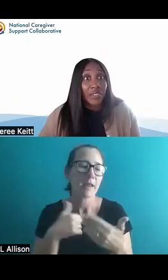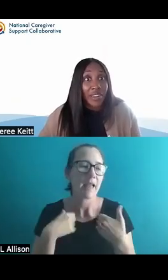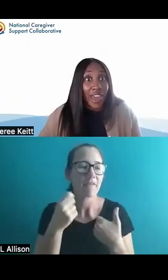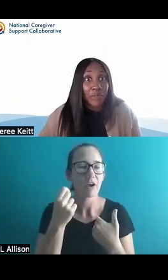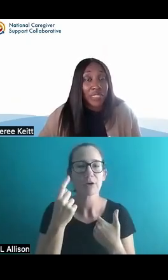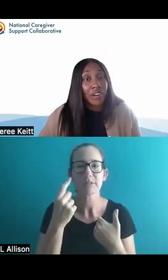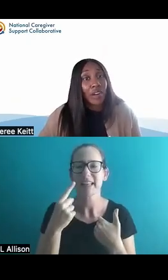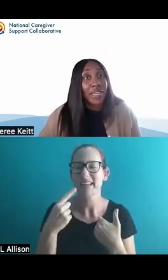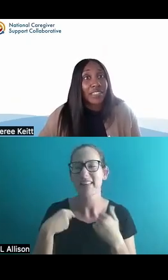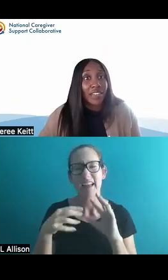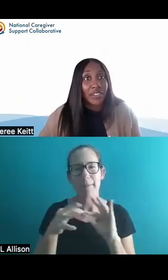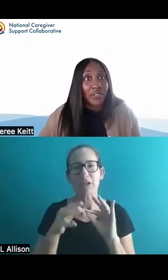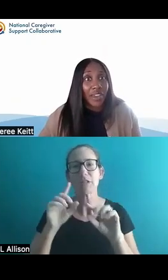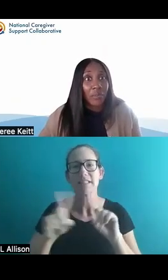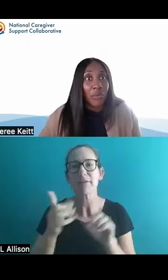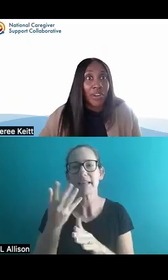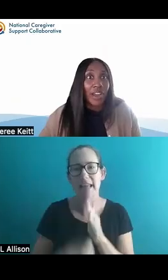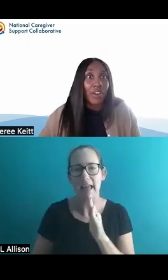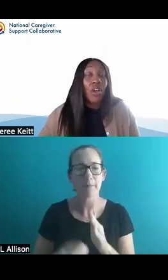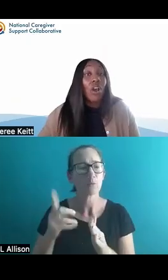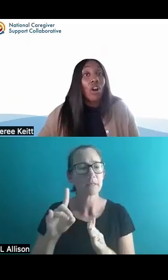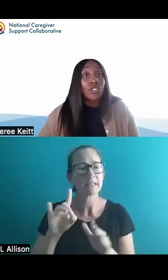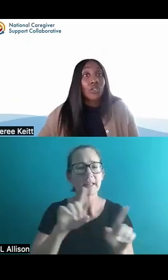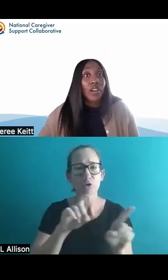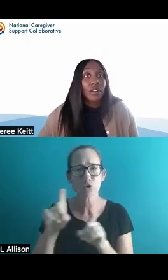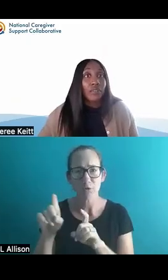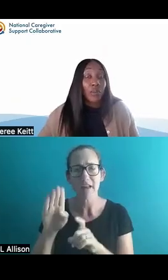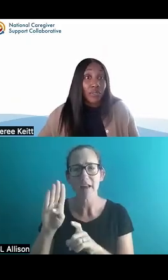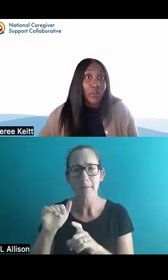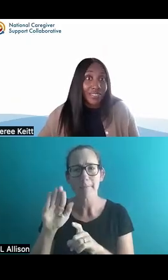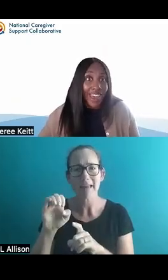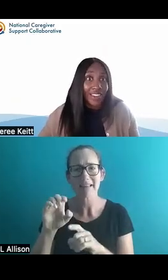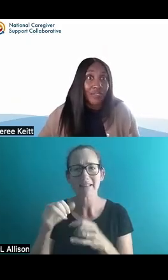different gaps. We did our baseline survey but we're now also kind of reviewing that and